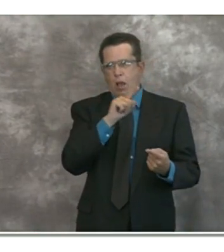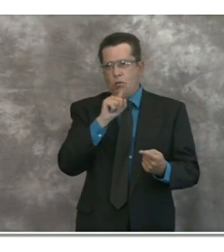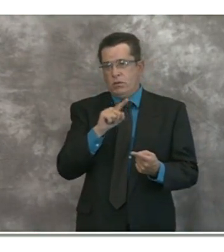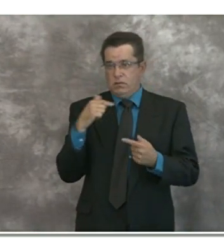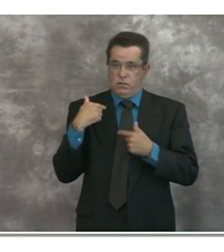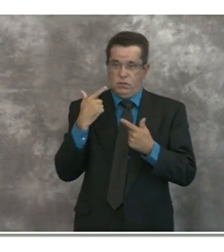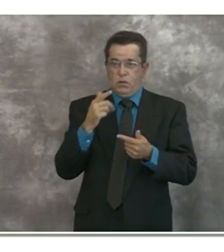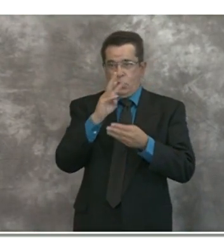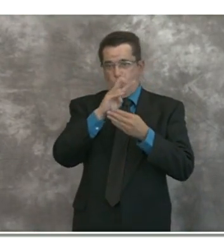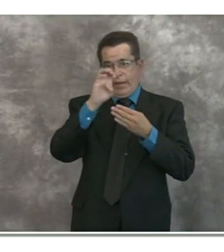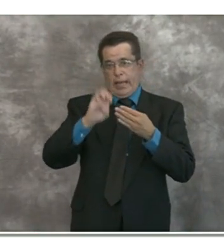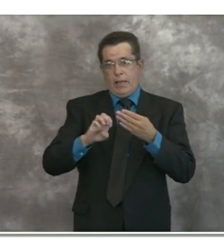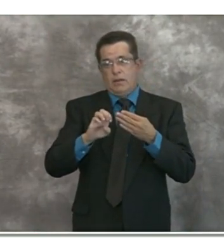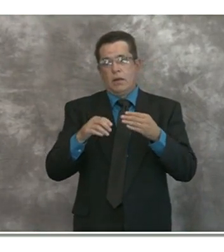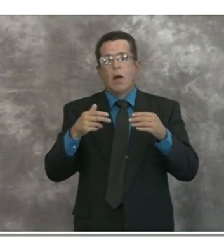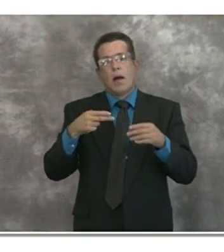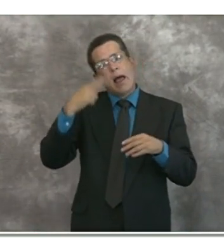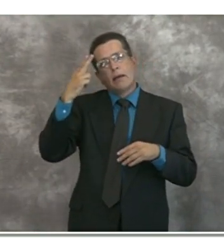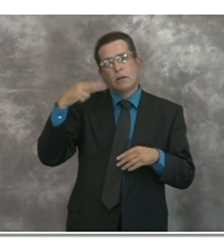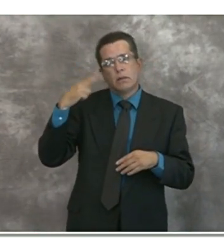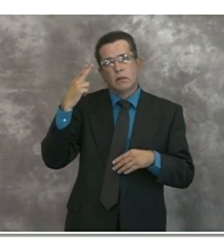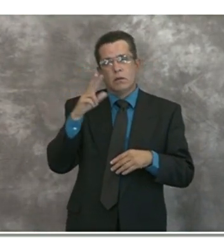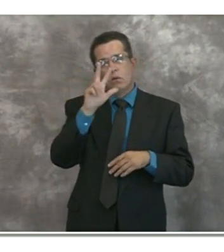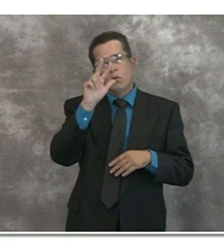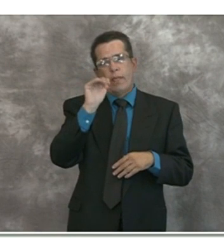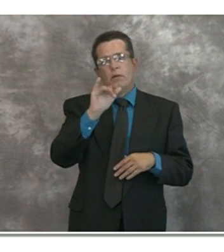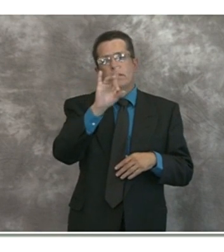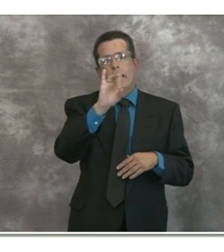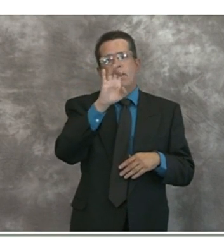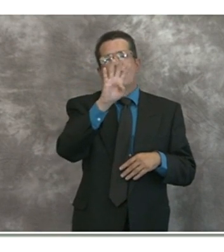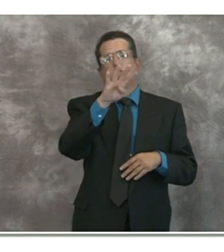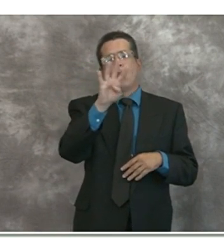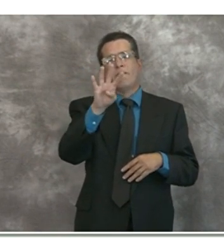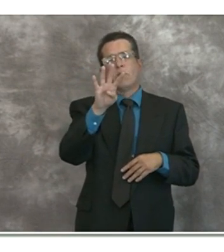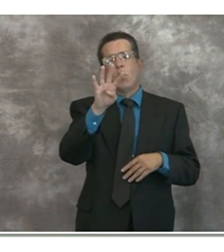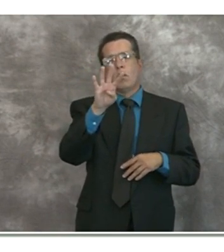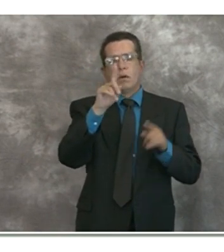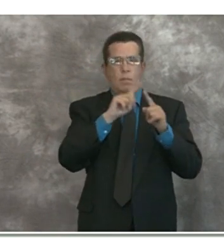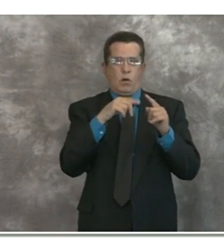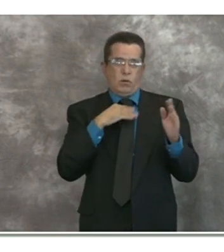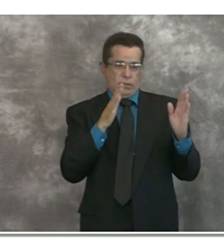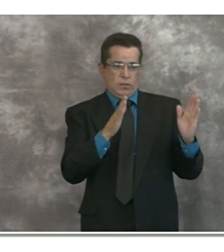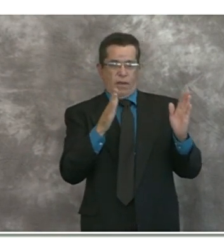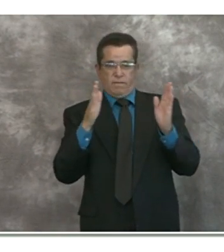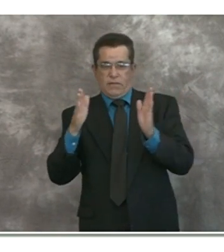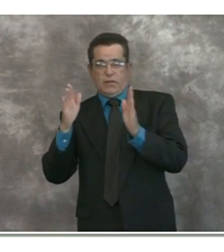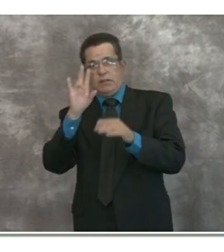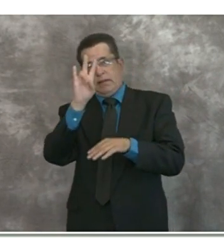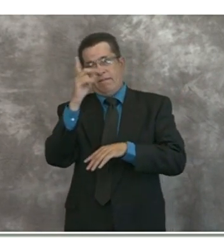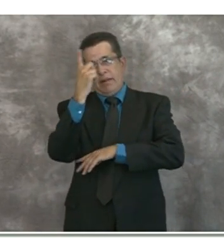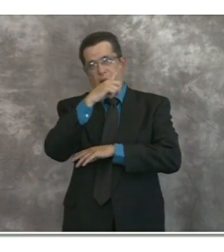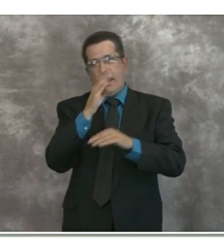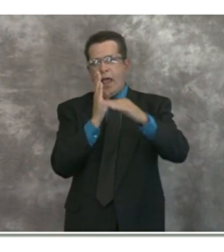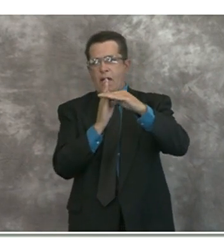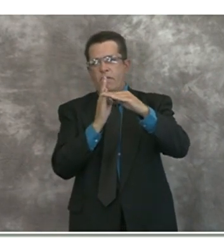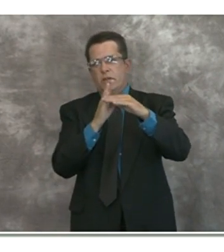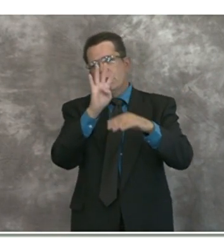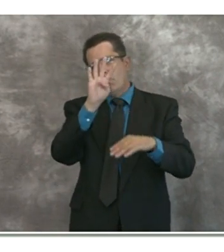METRIC FOR TODAY TESTING DOWN A LITTLE BIT IT ALWAYS IS ON MONDAYS WE HAD SOME REALLY SIGNIFICANT NUMBERS OVER THE WEEKEND THE BUMP UP OUR